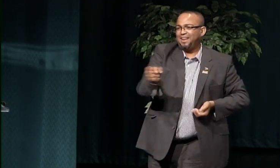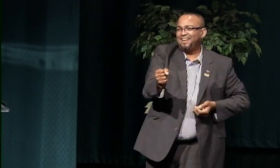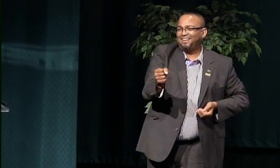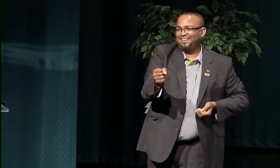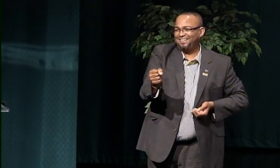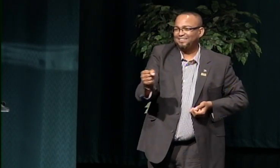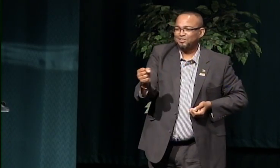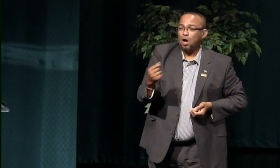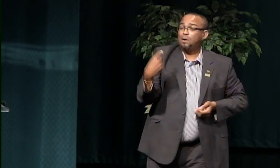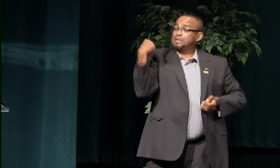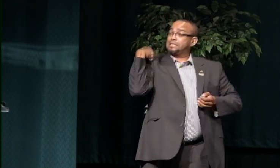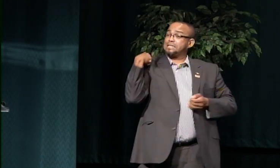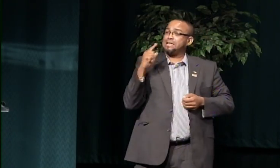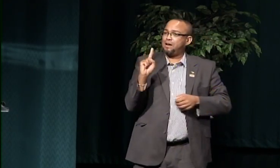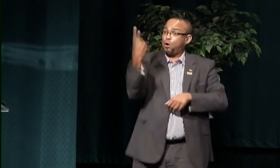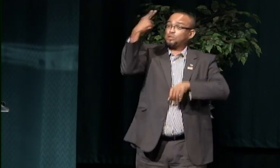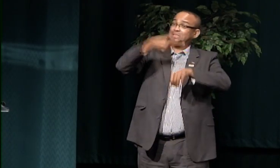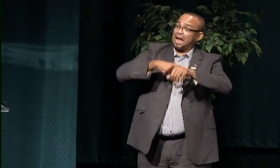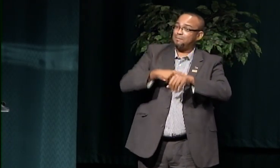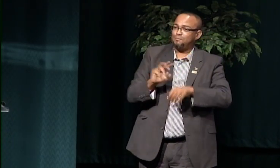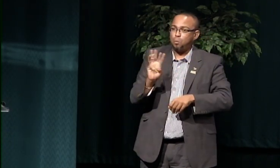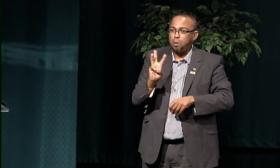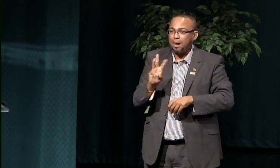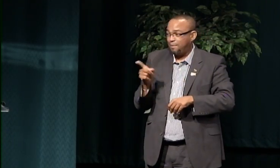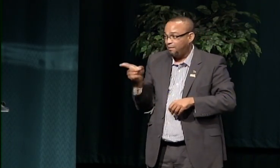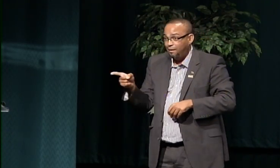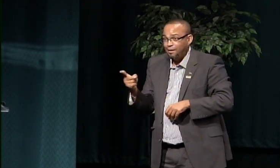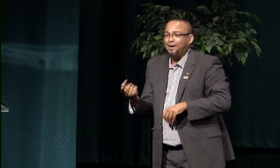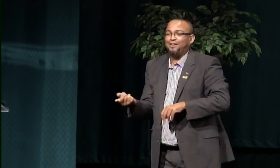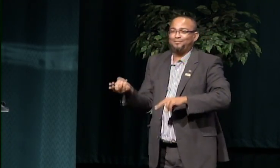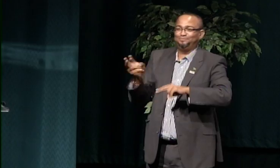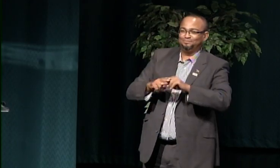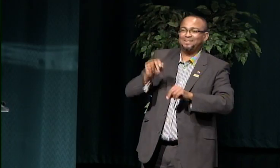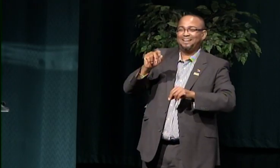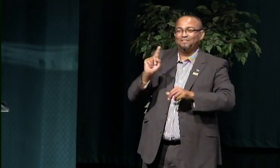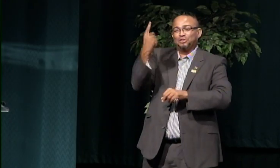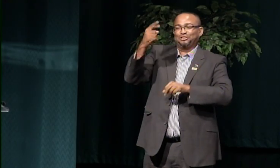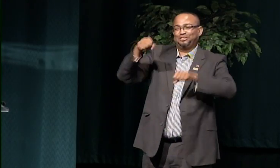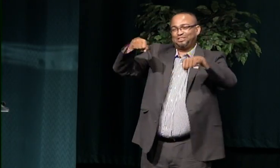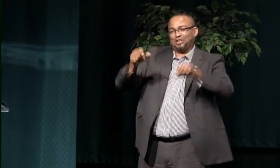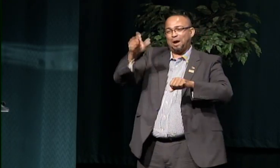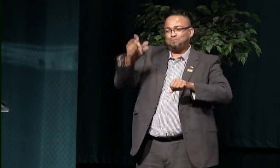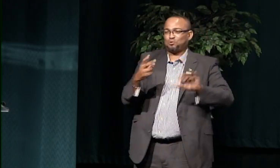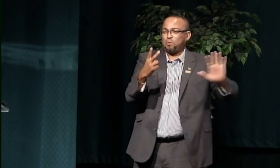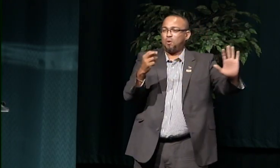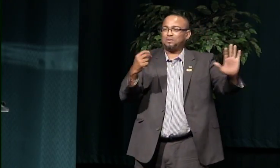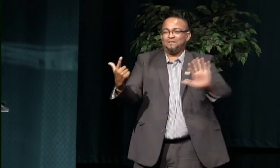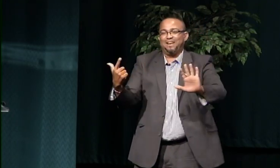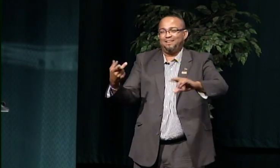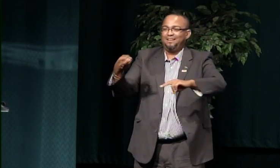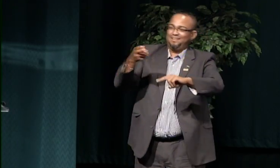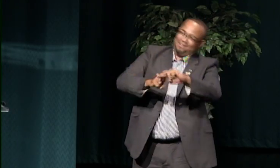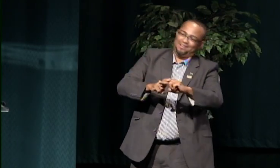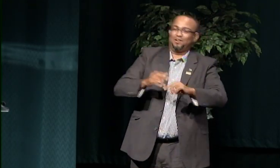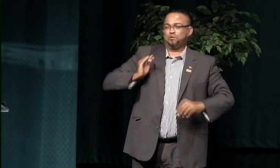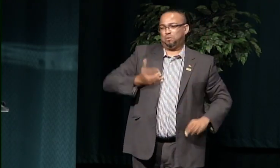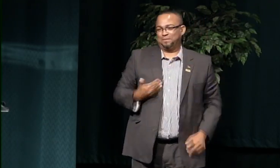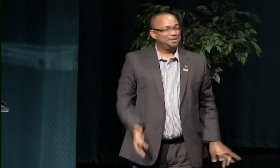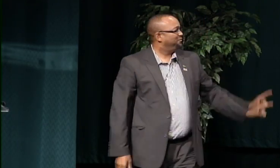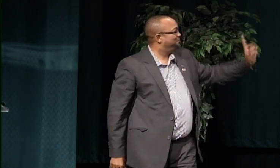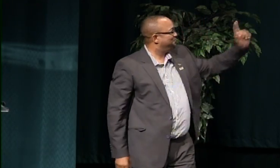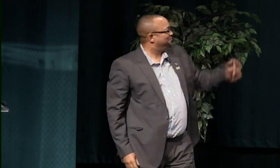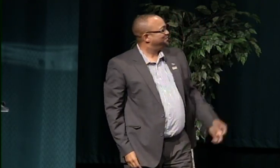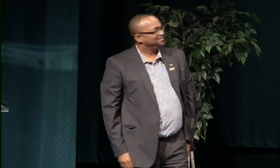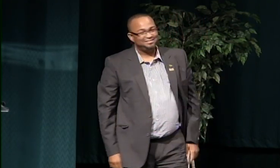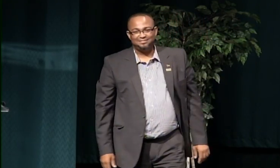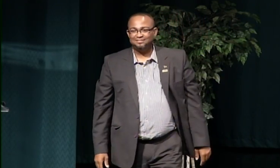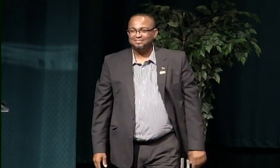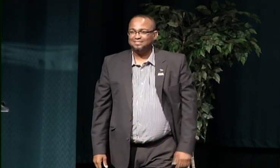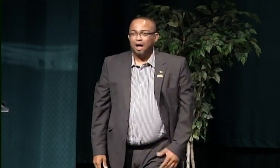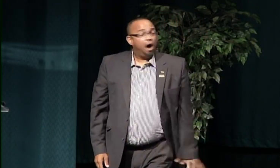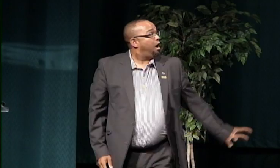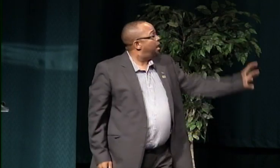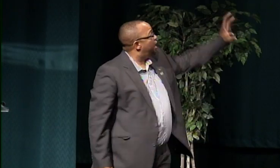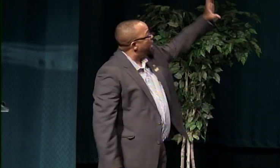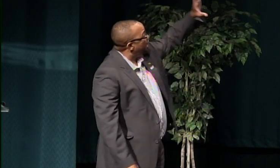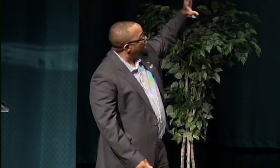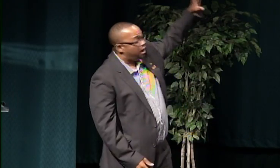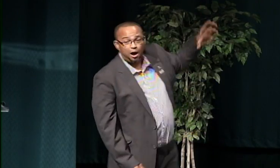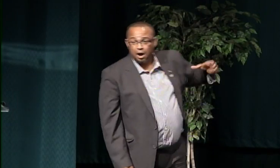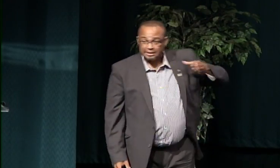And finally in 2007 we had our first female chairperson.